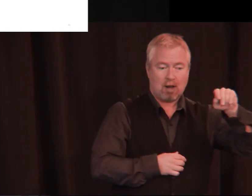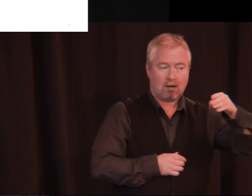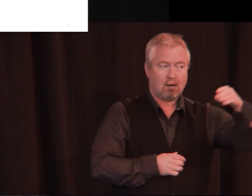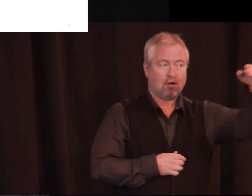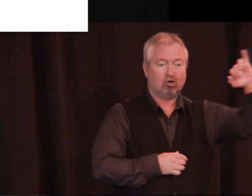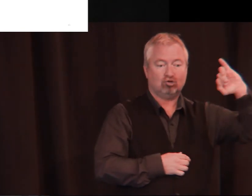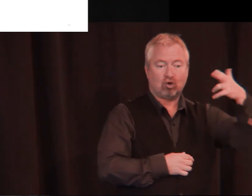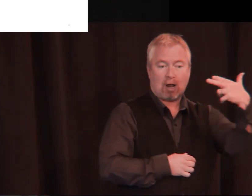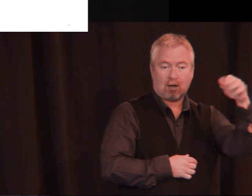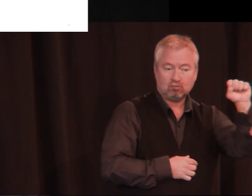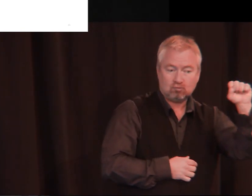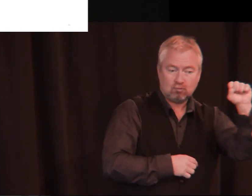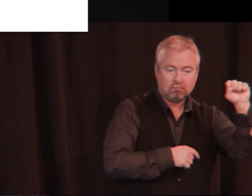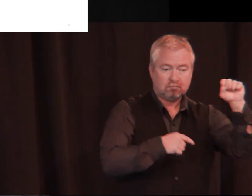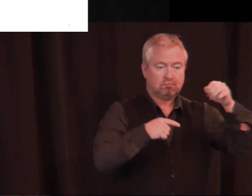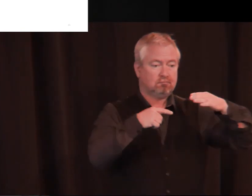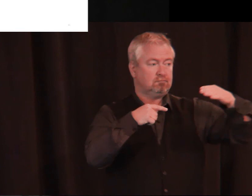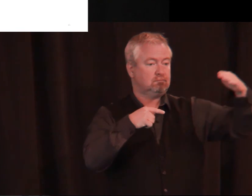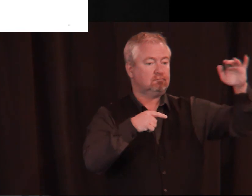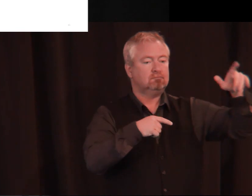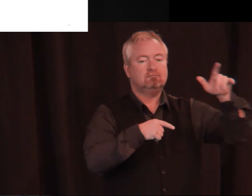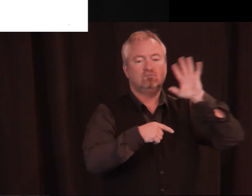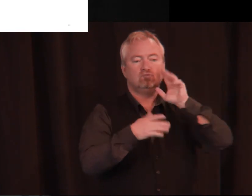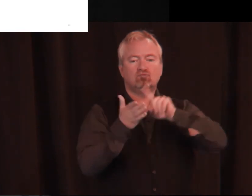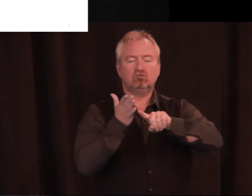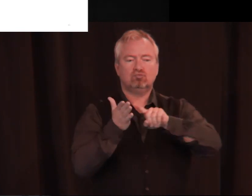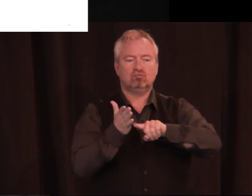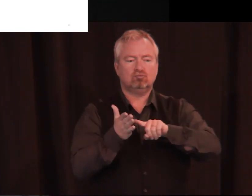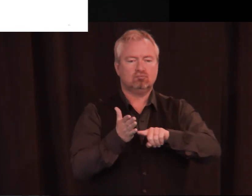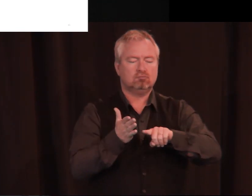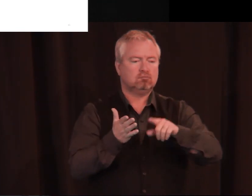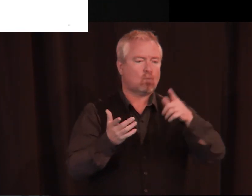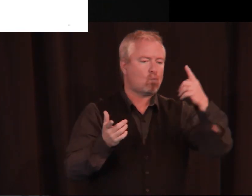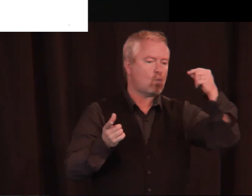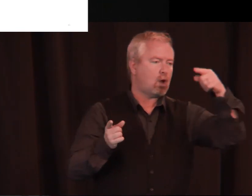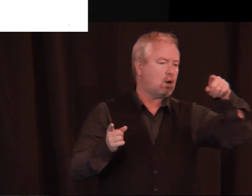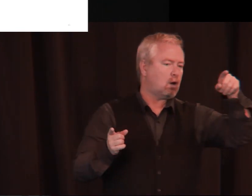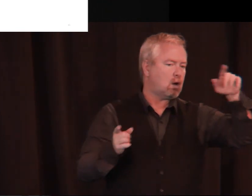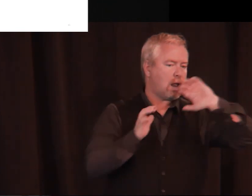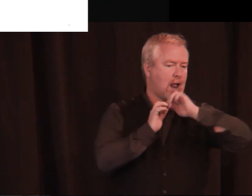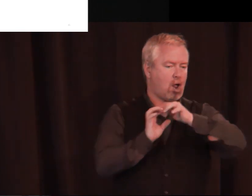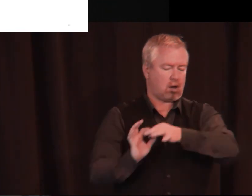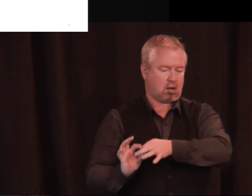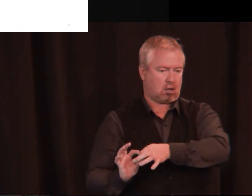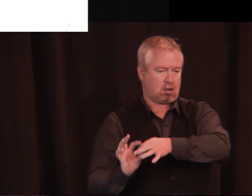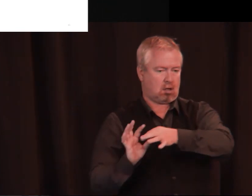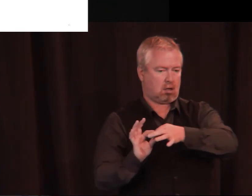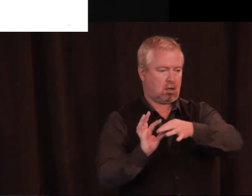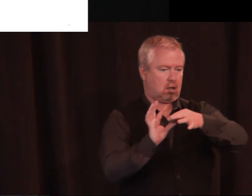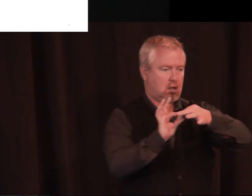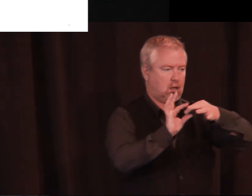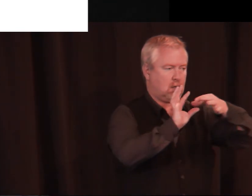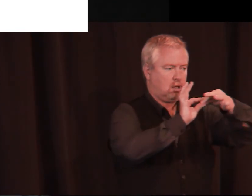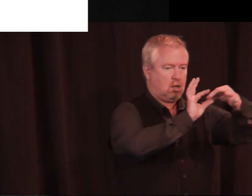And look at what are the effects of -- cascading effects on literacy, psychosocial development,